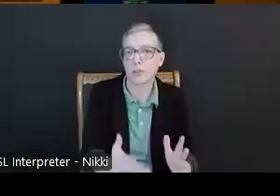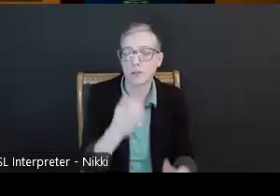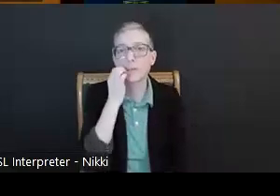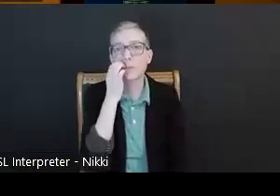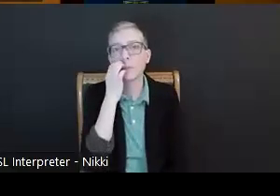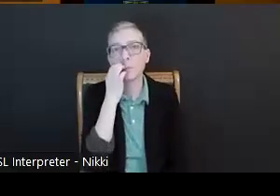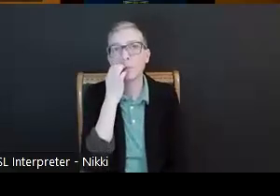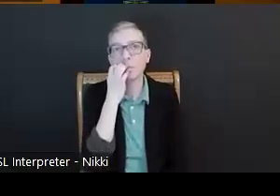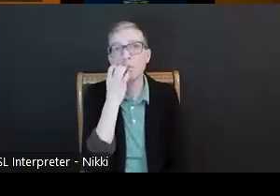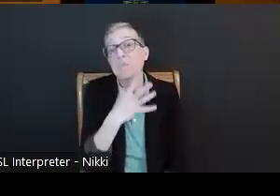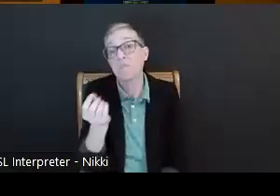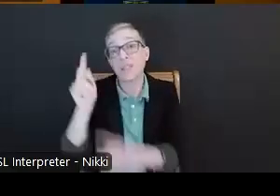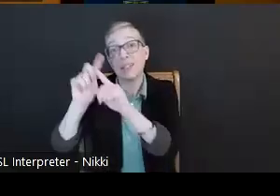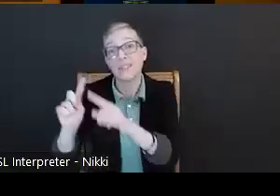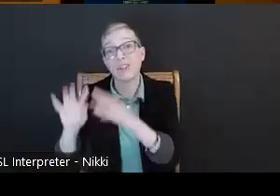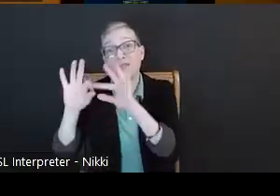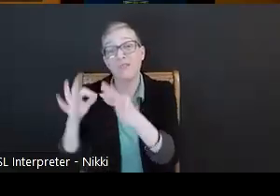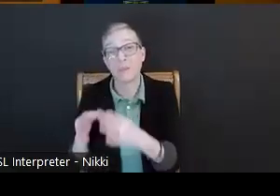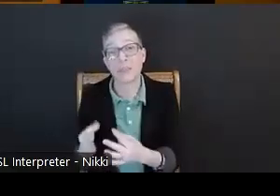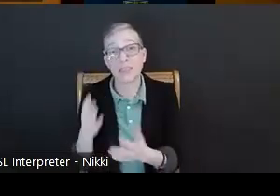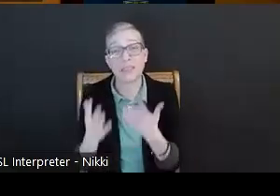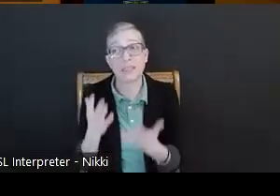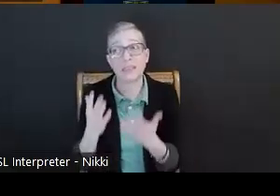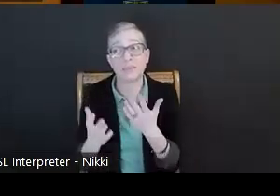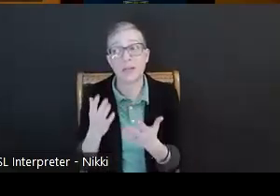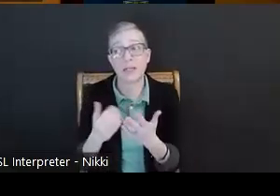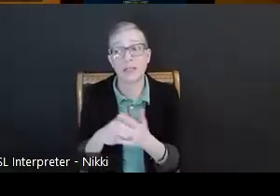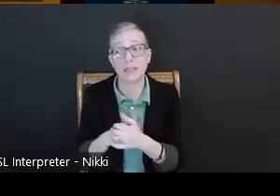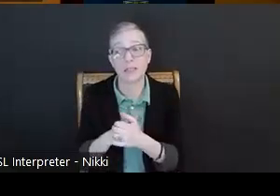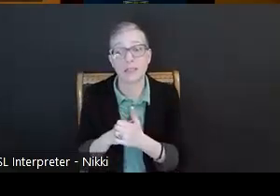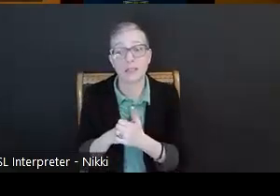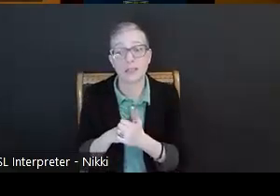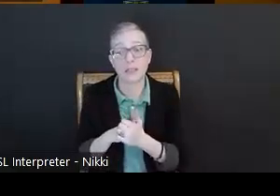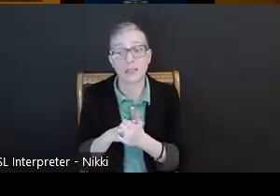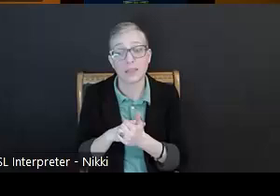different families might even receive disclosing um things to family members in mental health